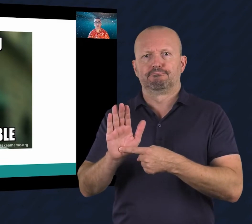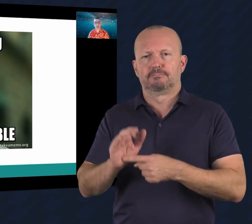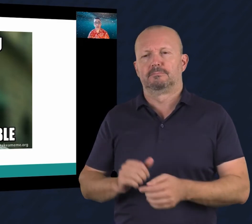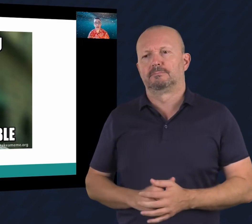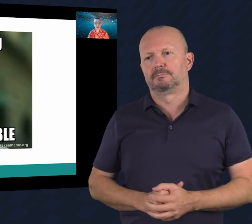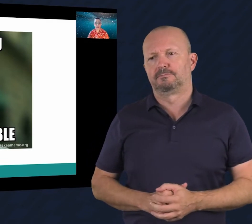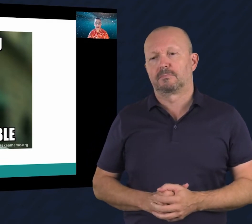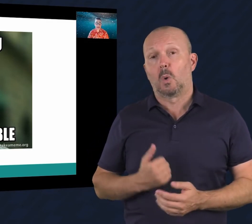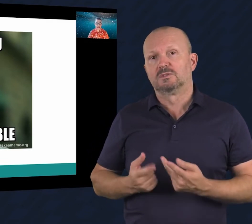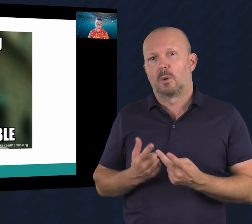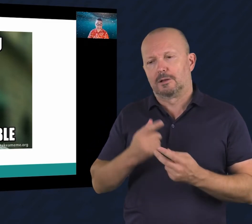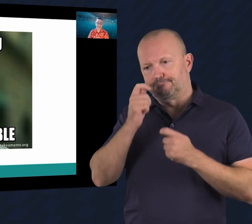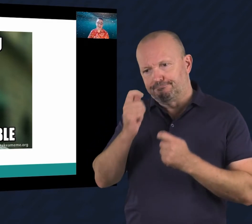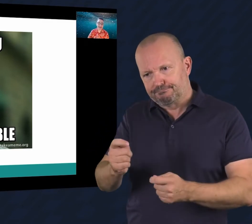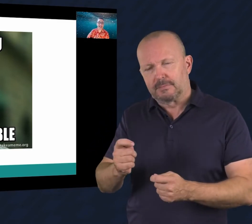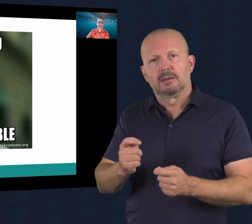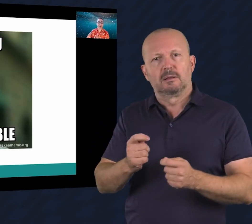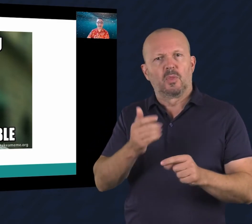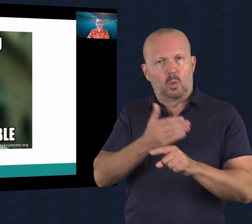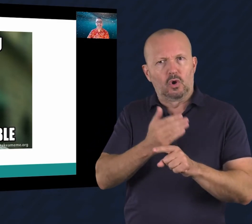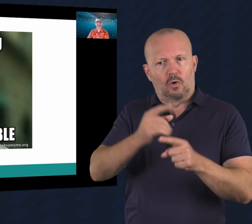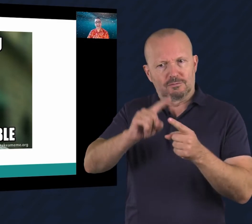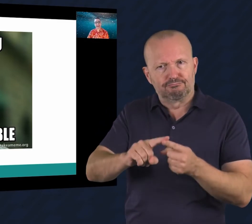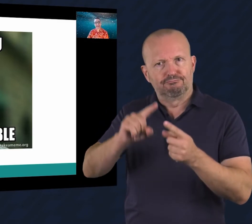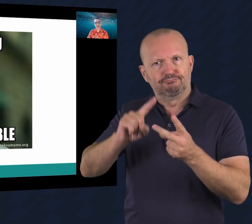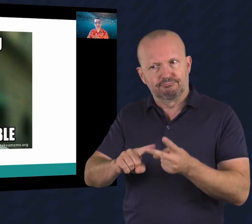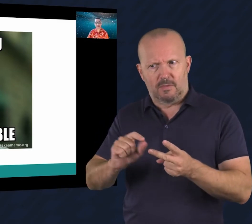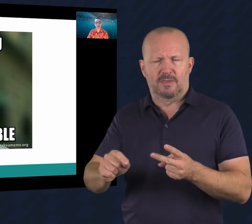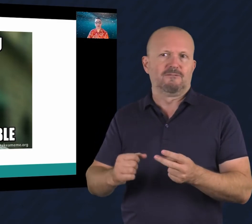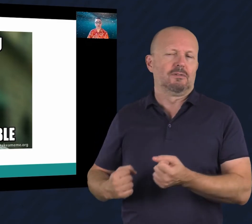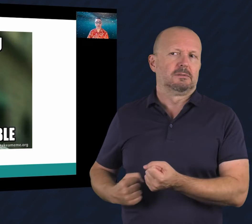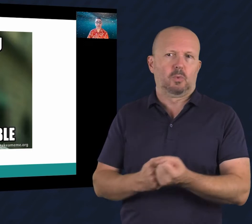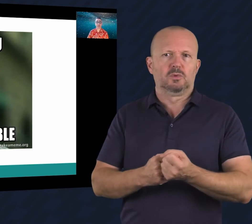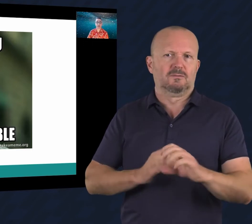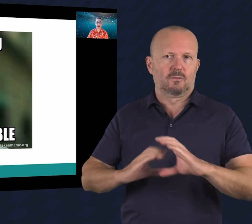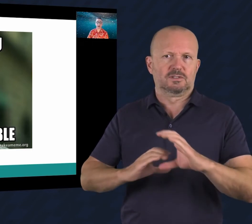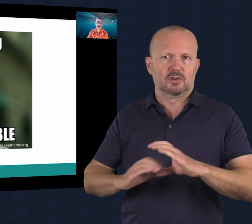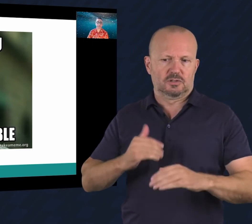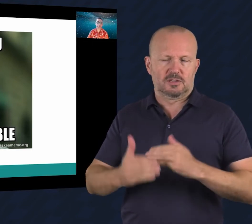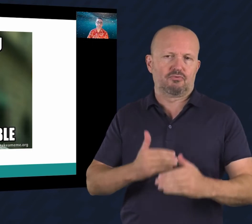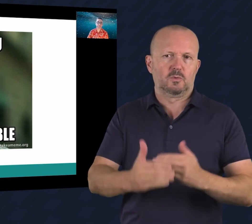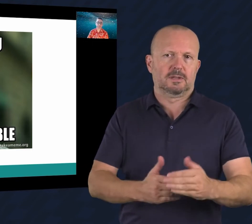the work of Jane Anderson and Maui Hudson, and their very supportive conversations during our pilot.